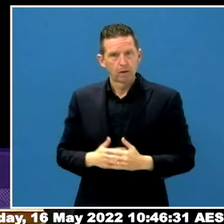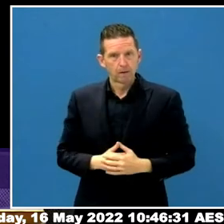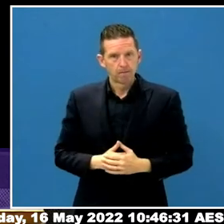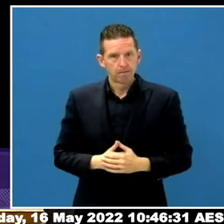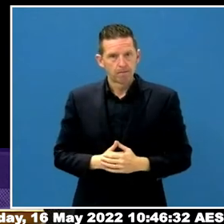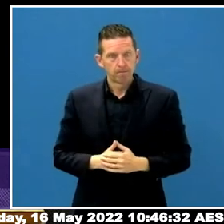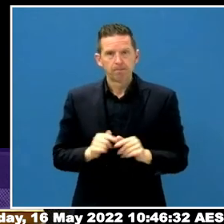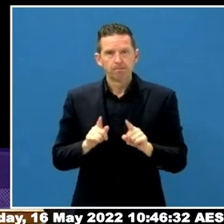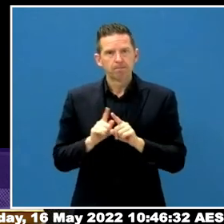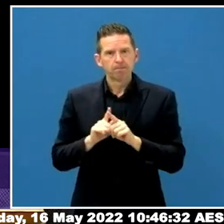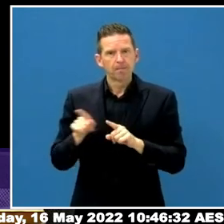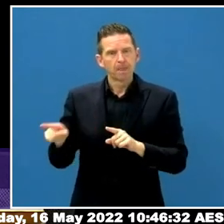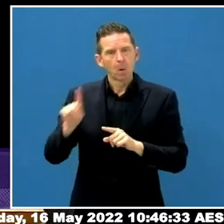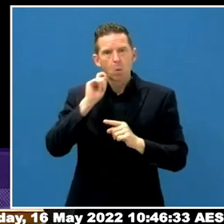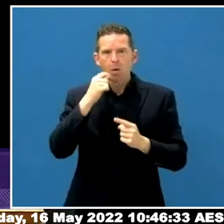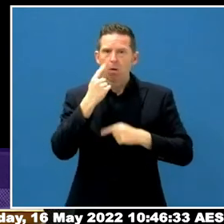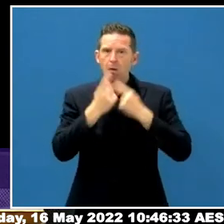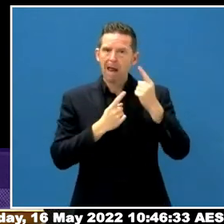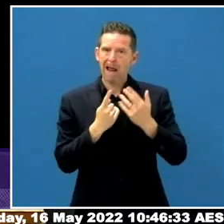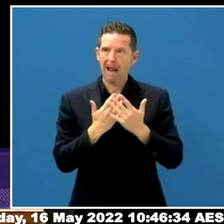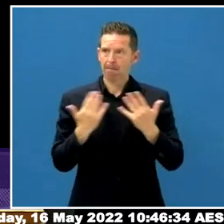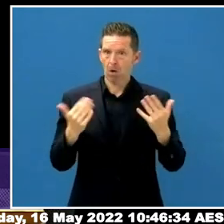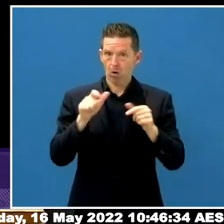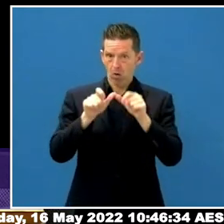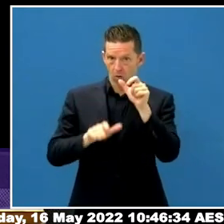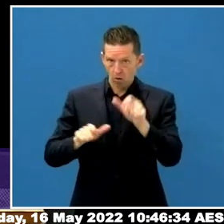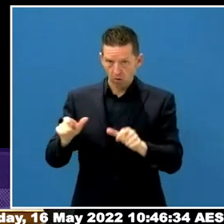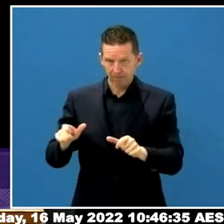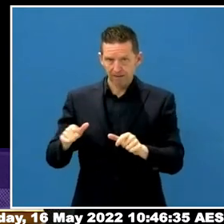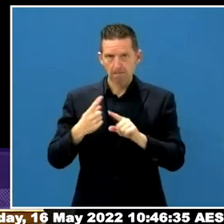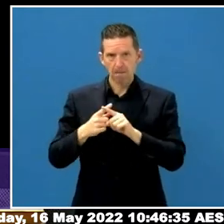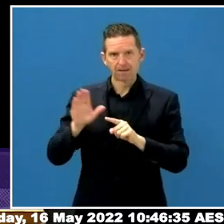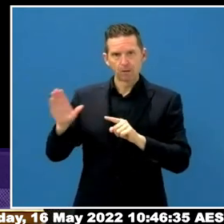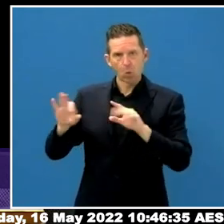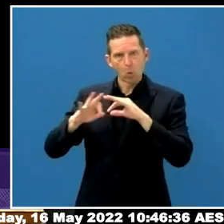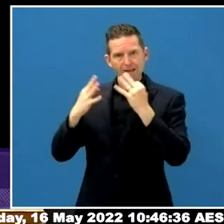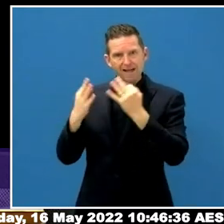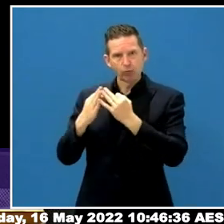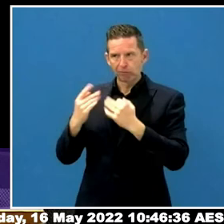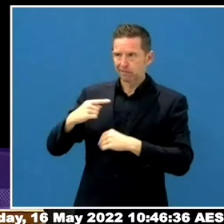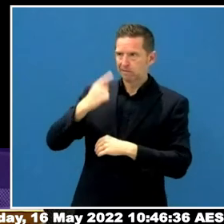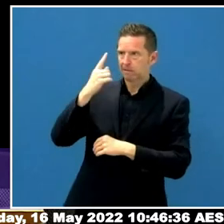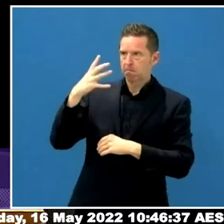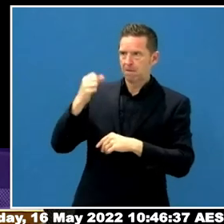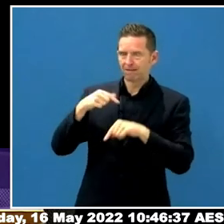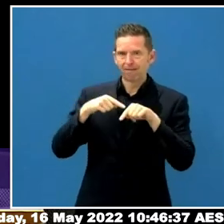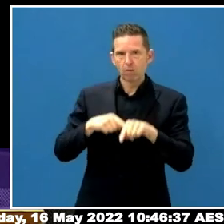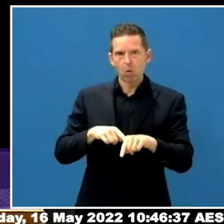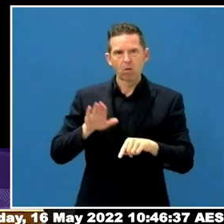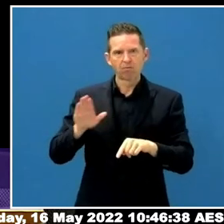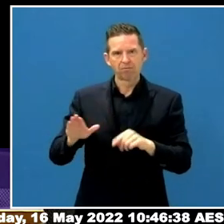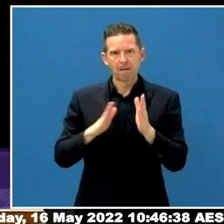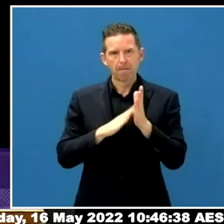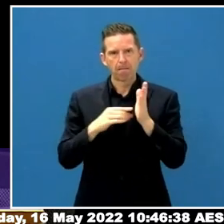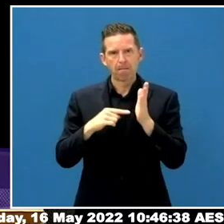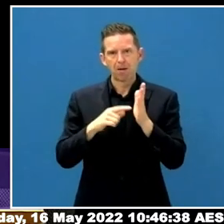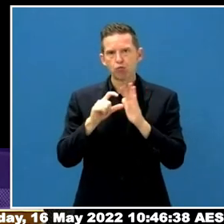of clients and other aspects of the operation of the Mount Druitt day program with her managers and how they responded.